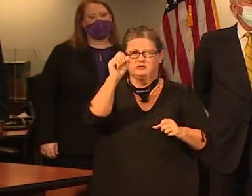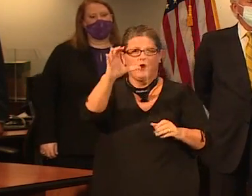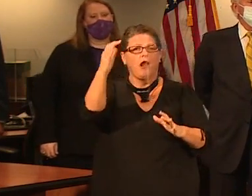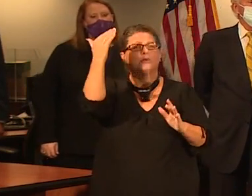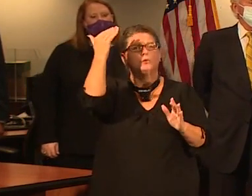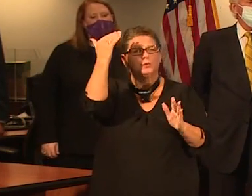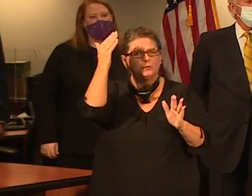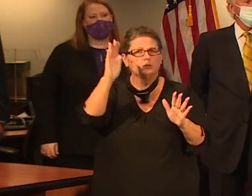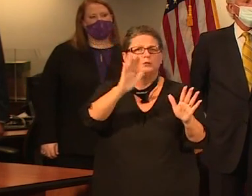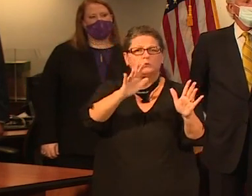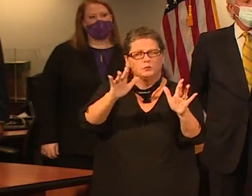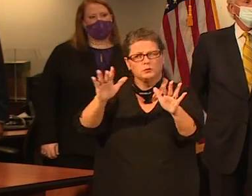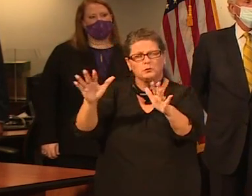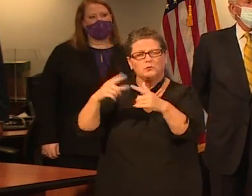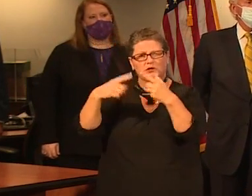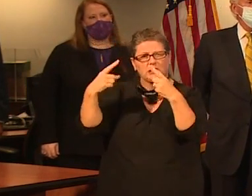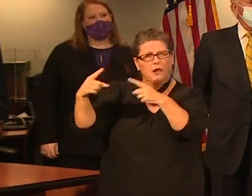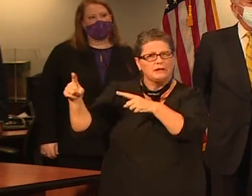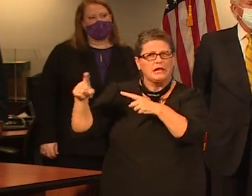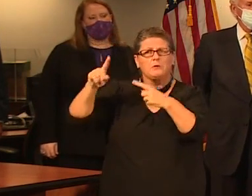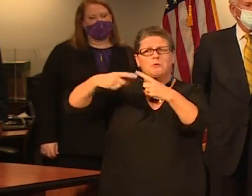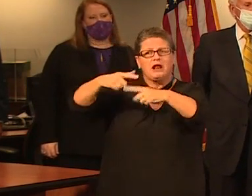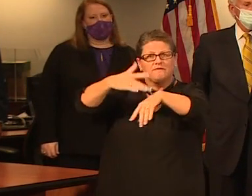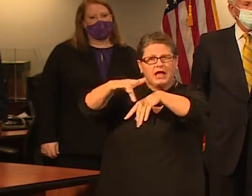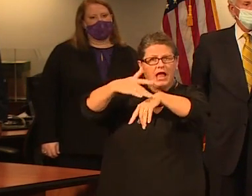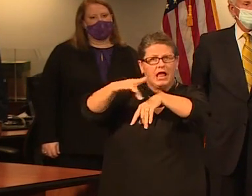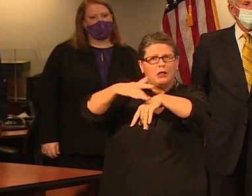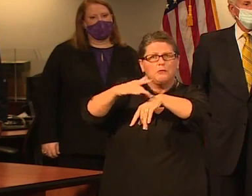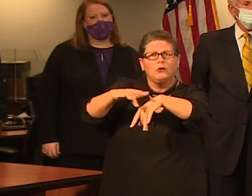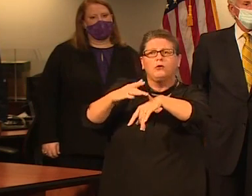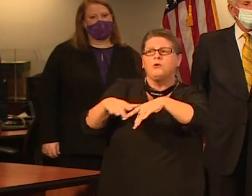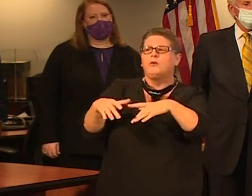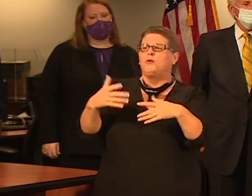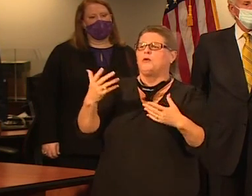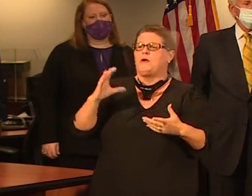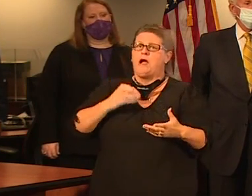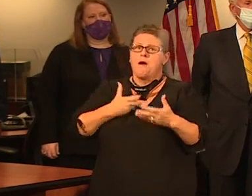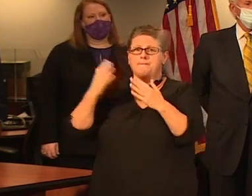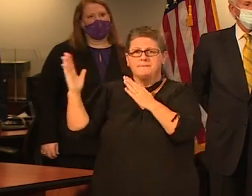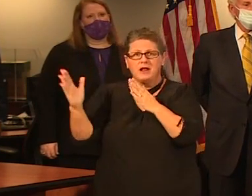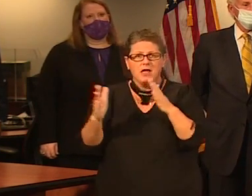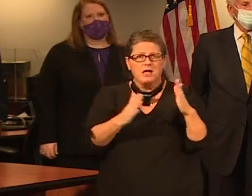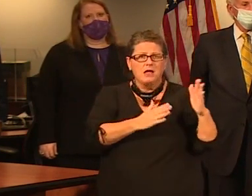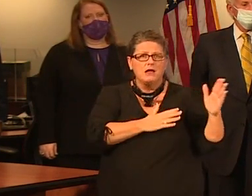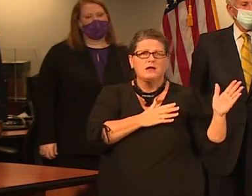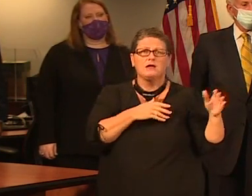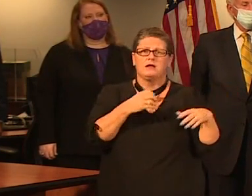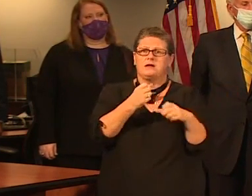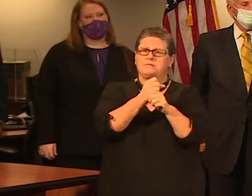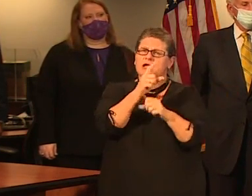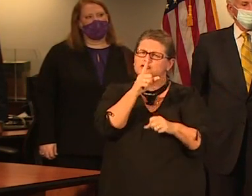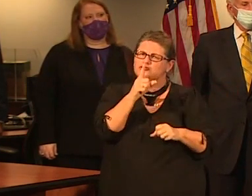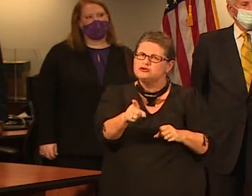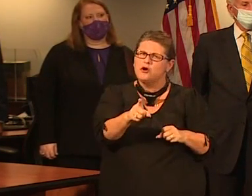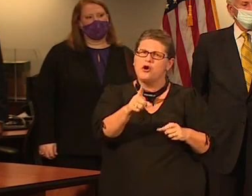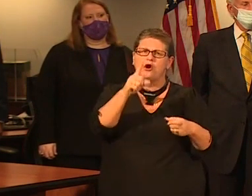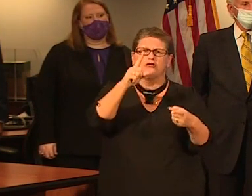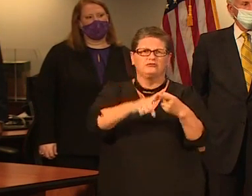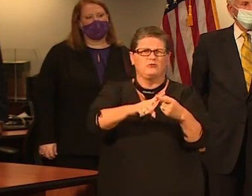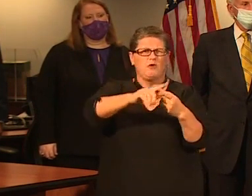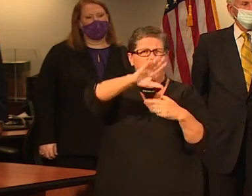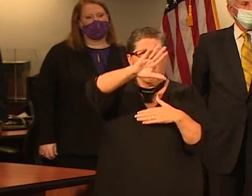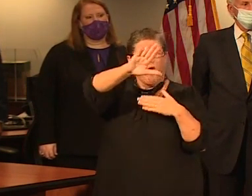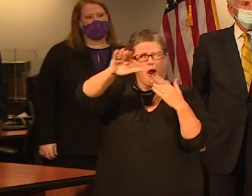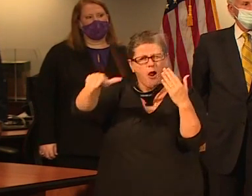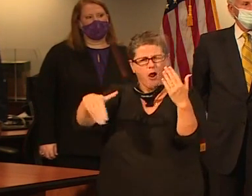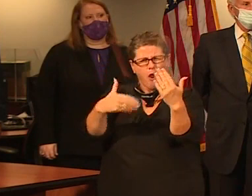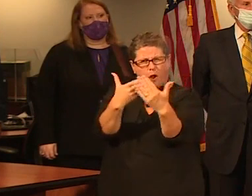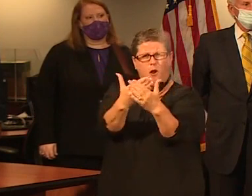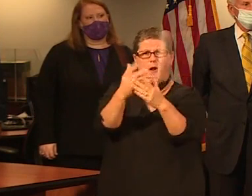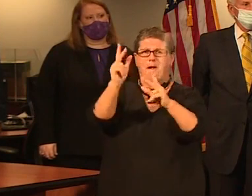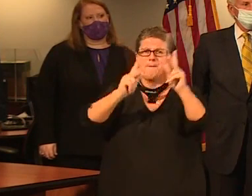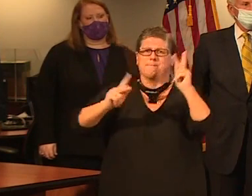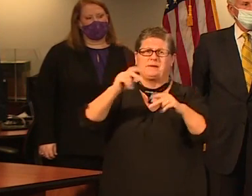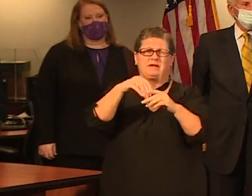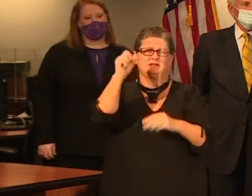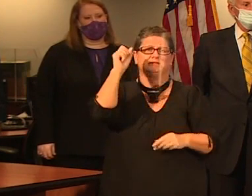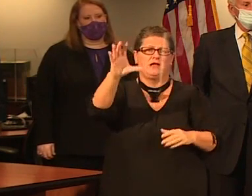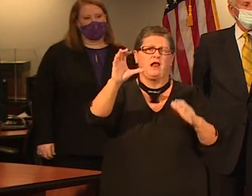AND AS WE LEARN MORE, WELL CONTINUE TO KEEP EVERYONE UPDATED ON THE STATUS AND AVAILABILITY OF COVID-19 VACCINES AND OUR PLAN TO MAKE IT AVAILABLE TO THE FAR REACHES